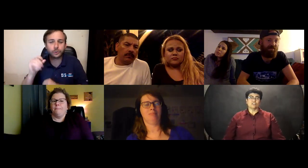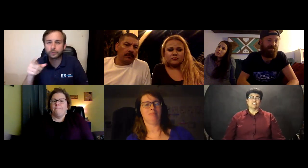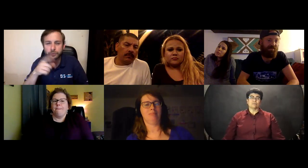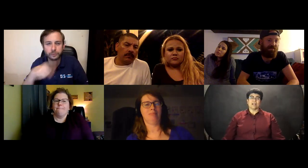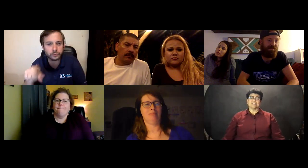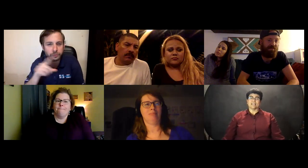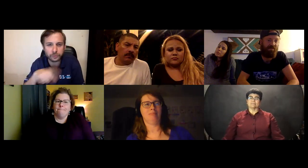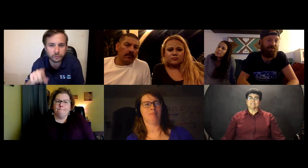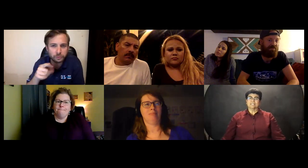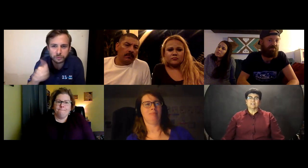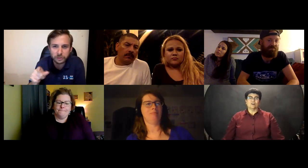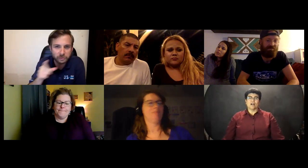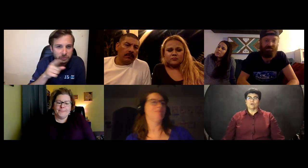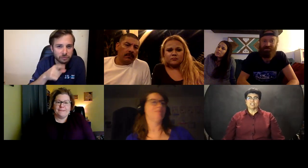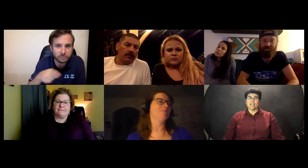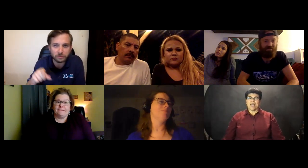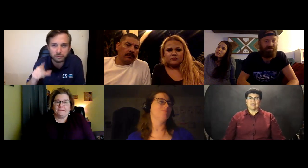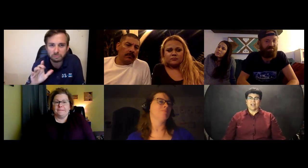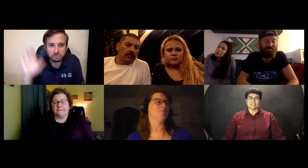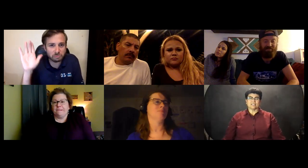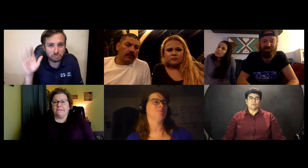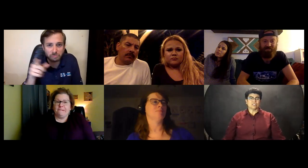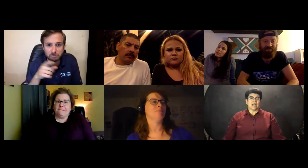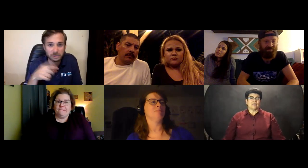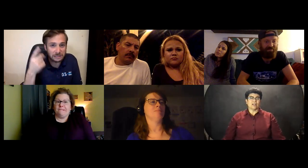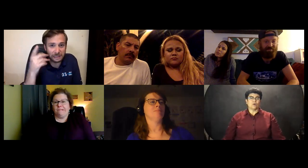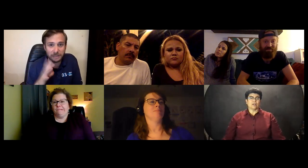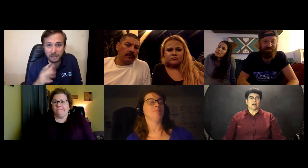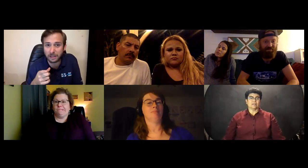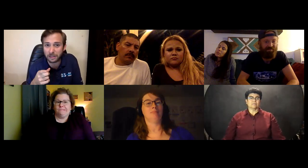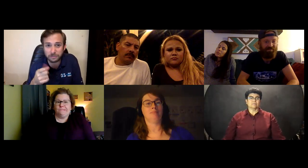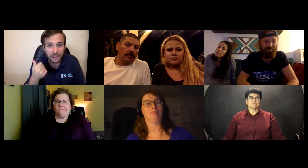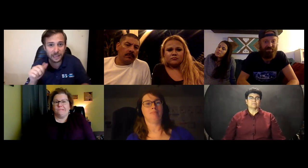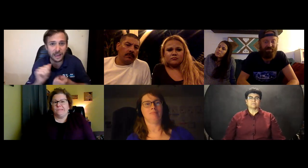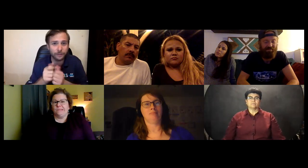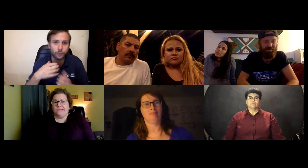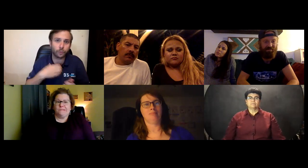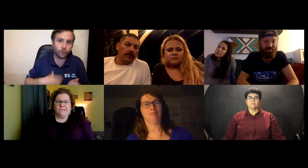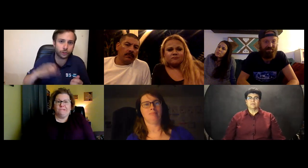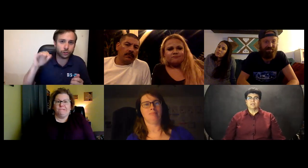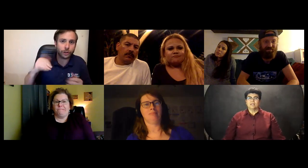look back and say oh i wish i had that i wish i had that